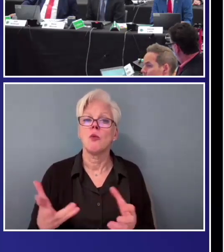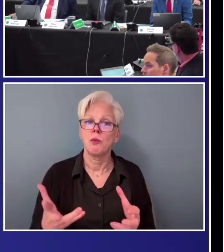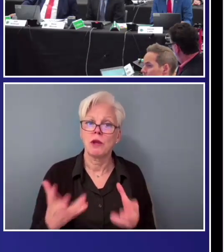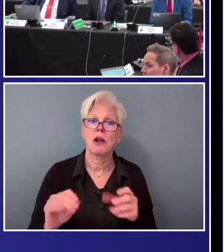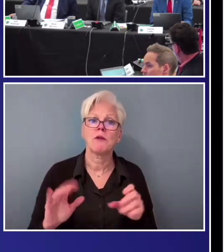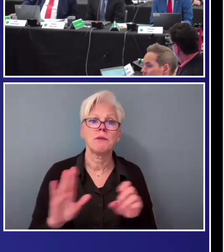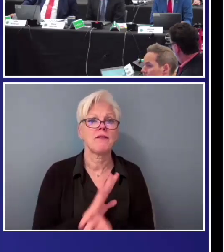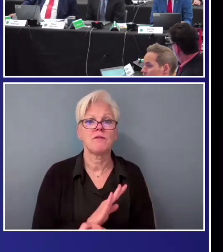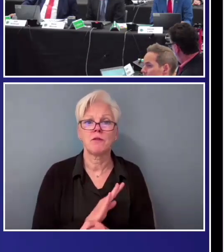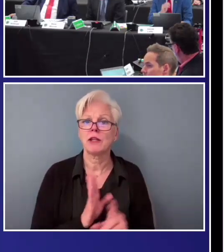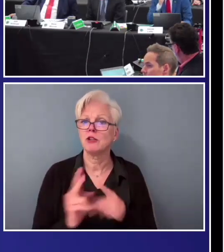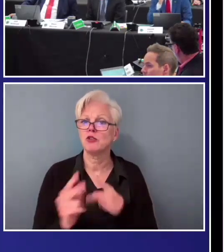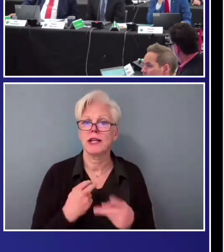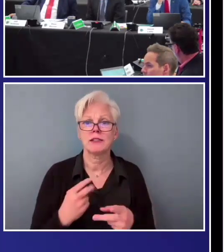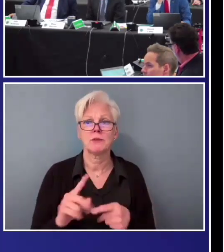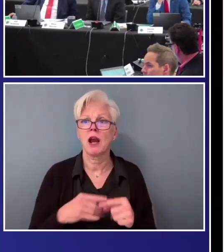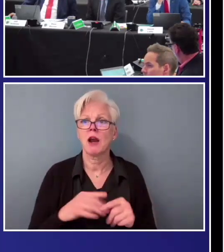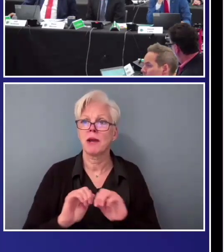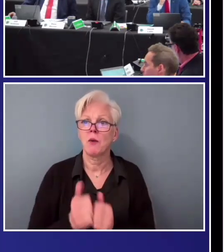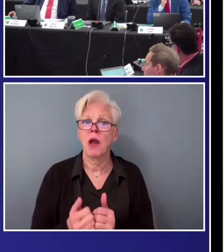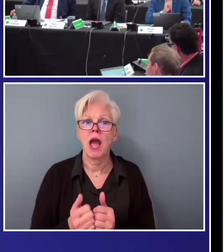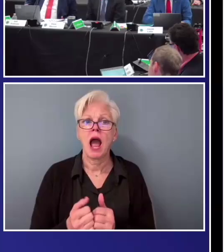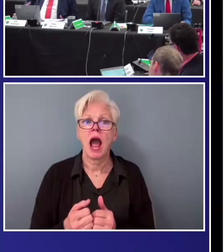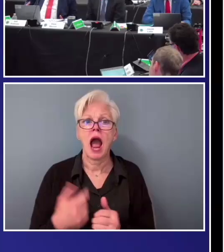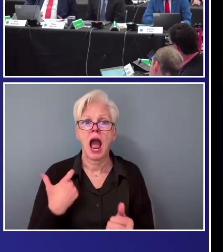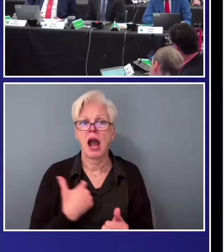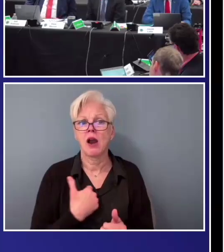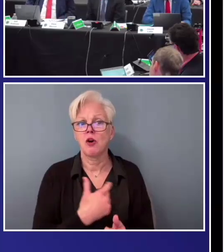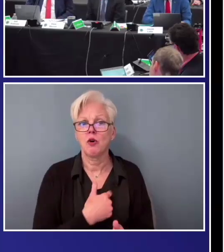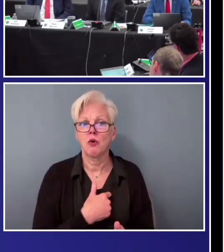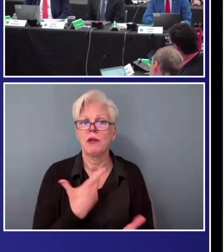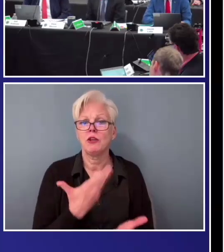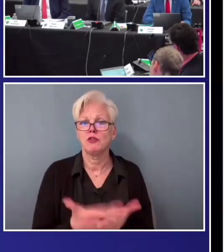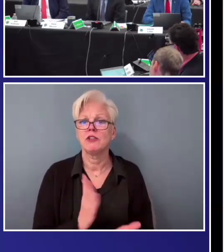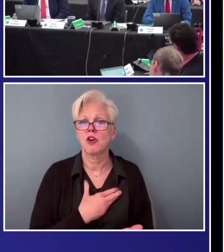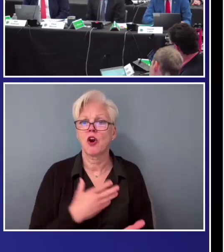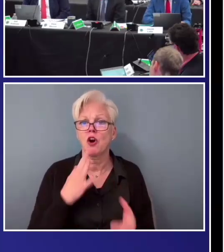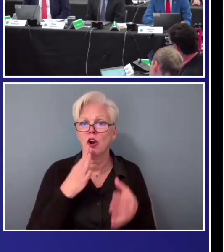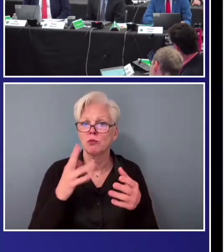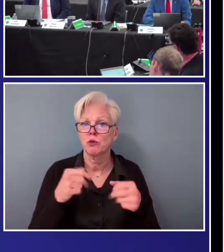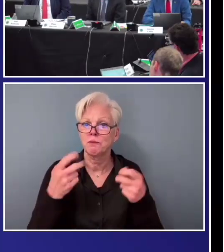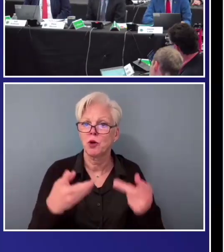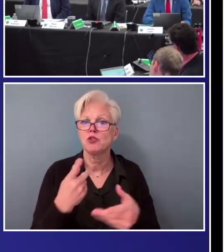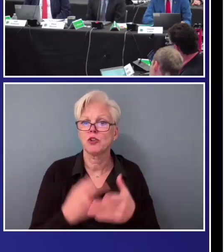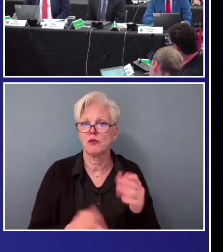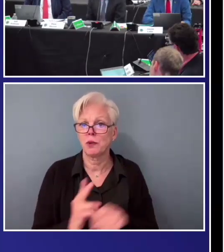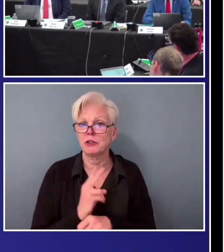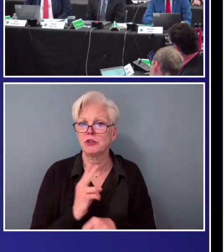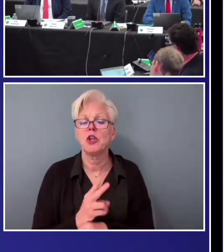transparent about how we reached our proposal for what to use. So Cody is also going to give a short